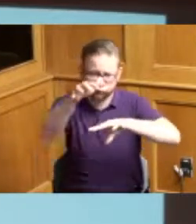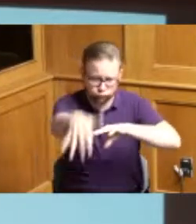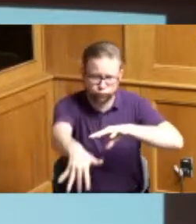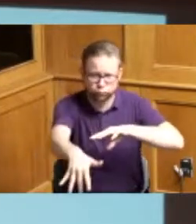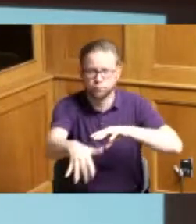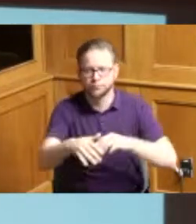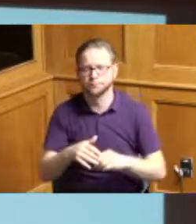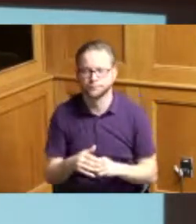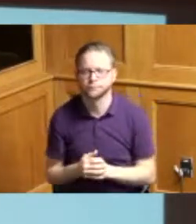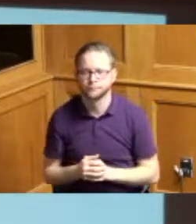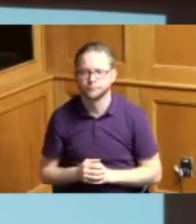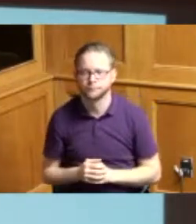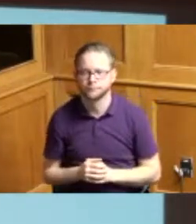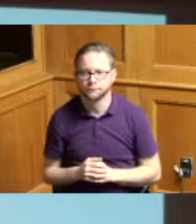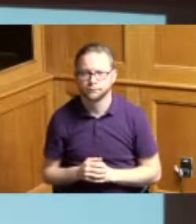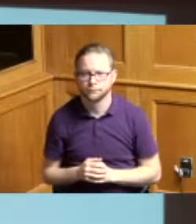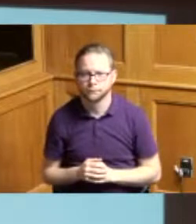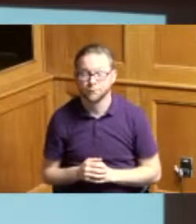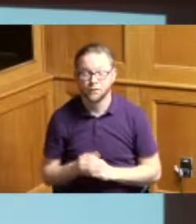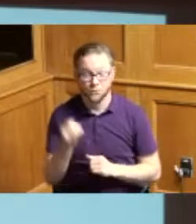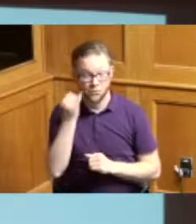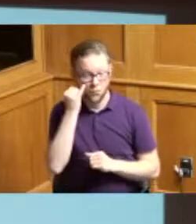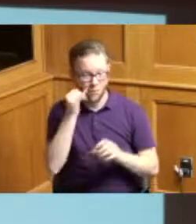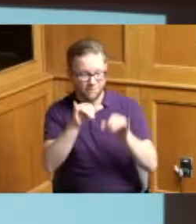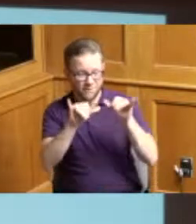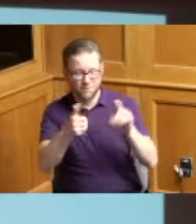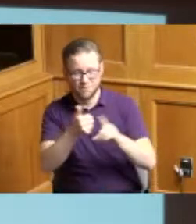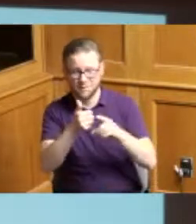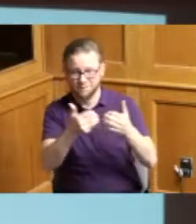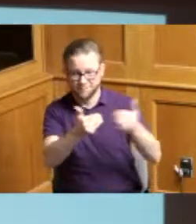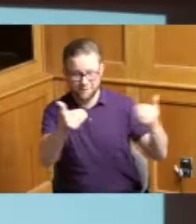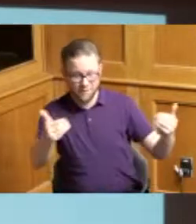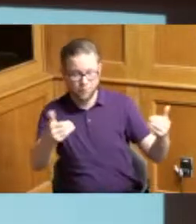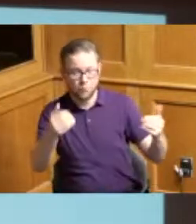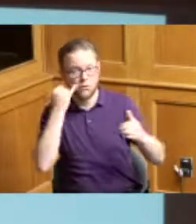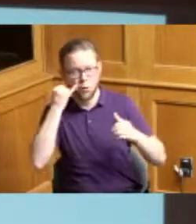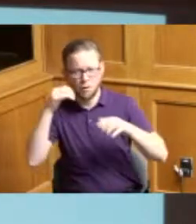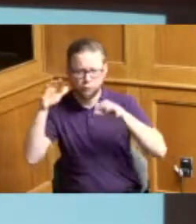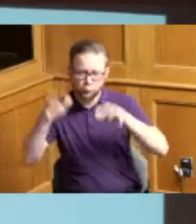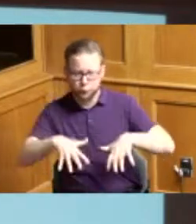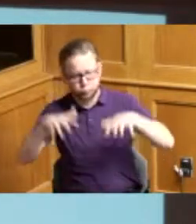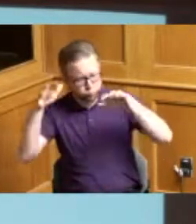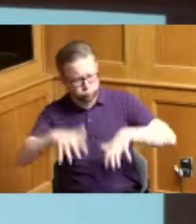in separate sanitary sewer system sometimes when the flows are pretty excessive because of rain and